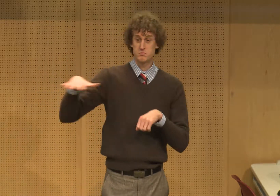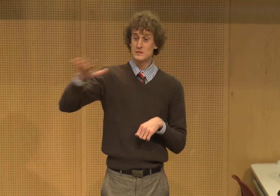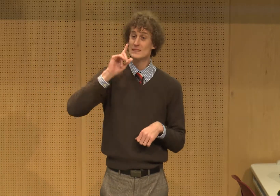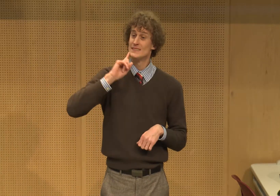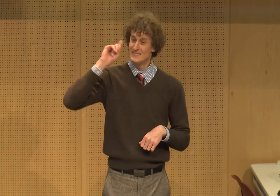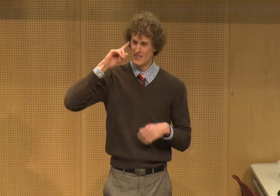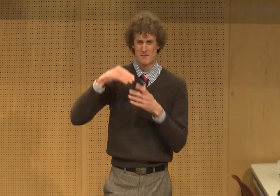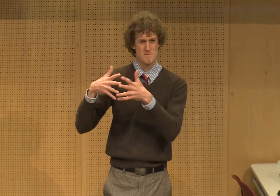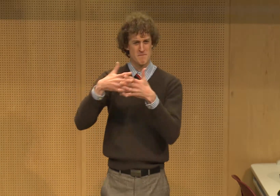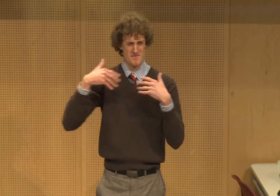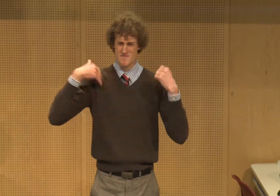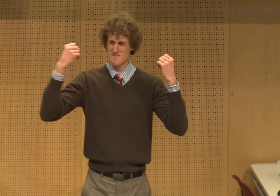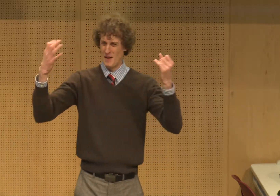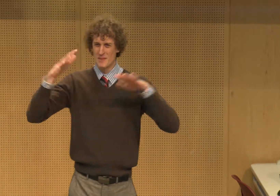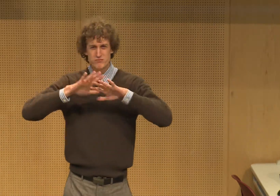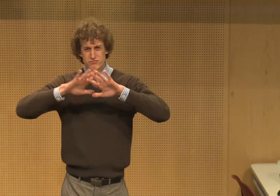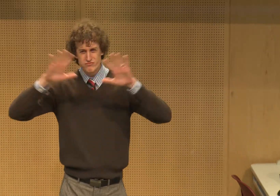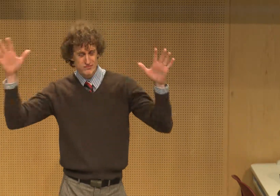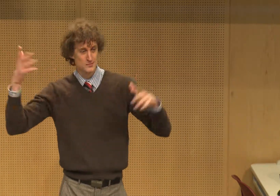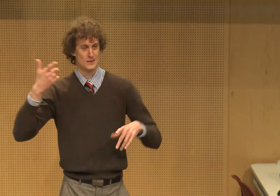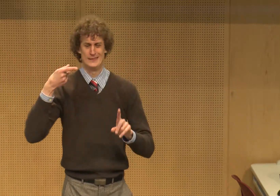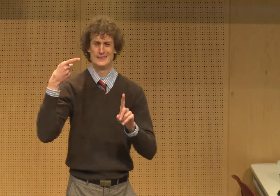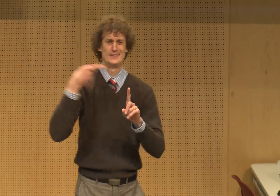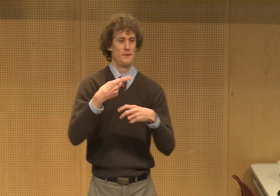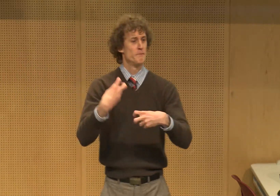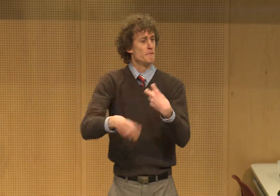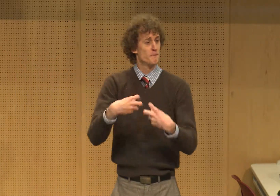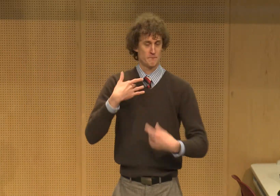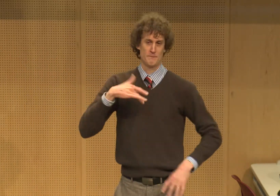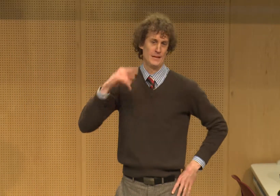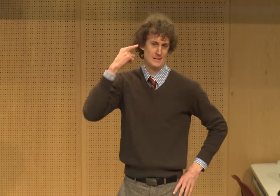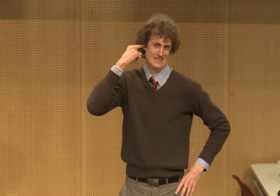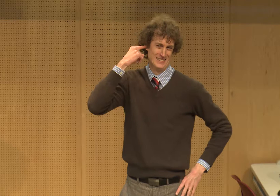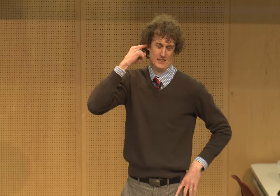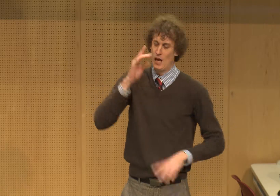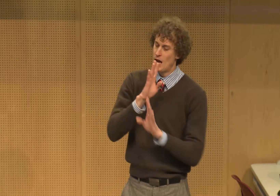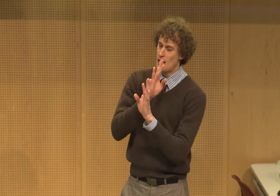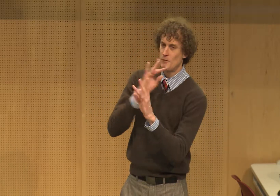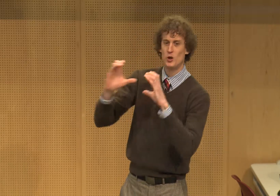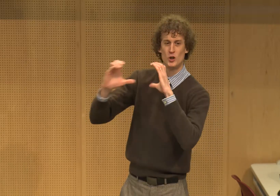My PhD work, you know, in the states...